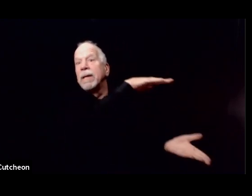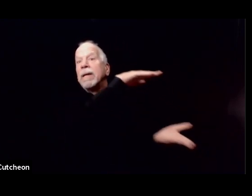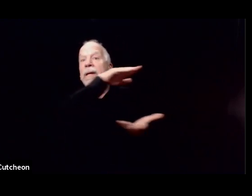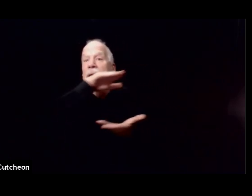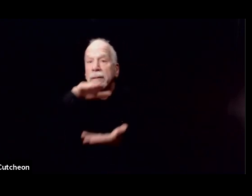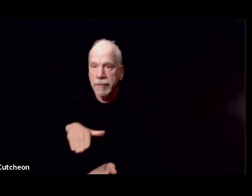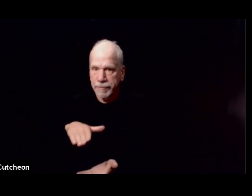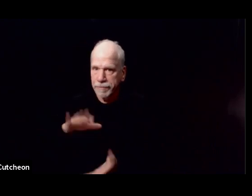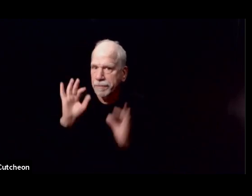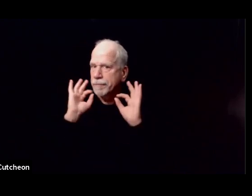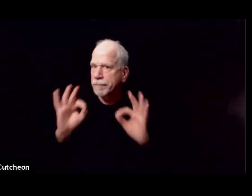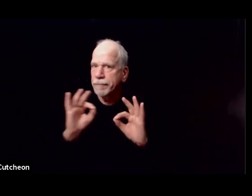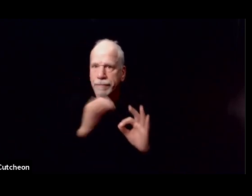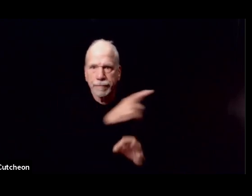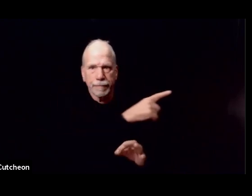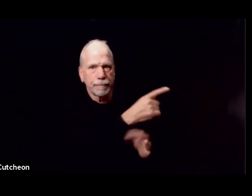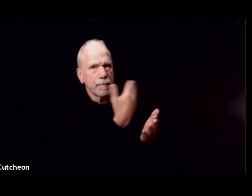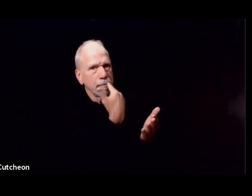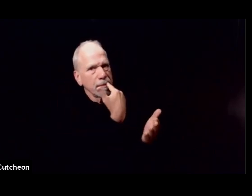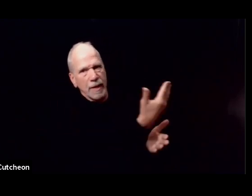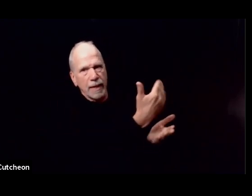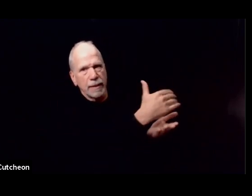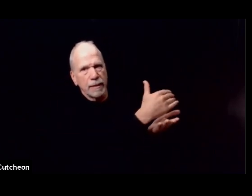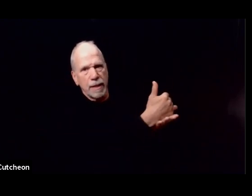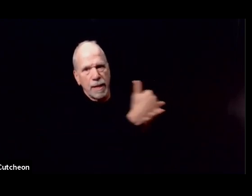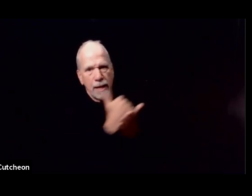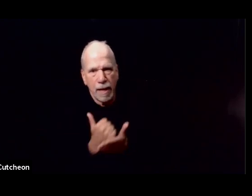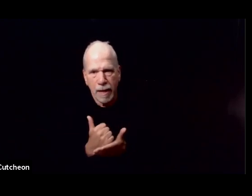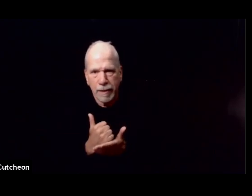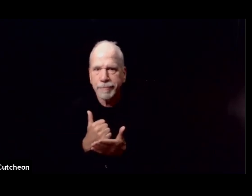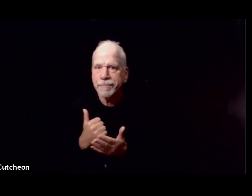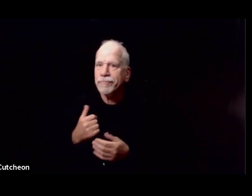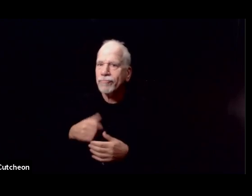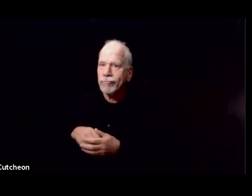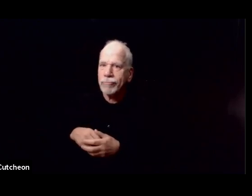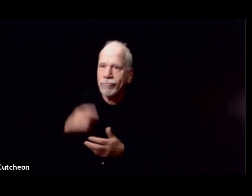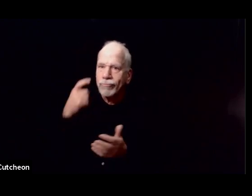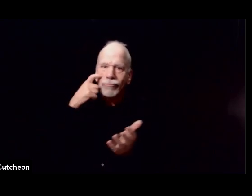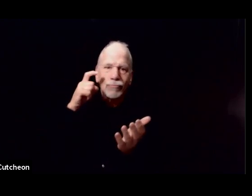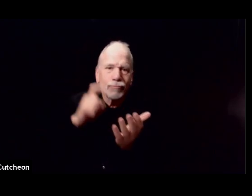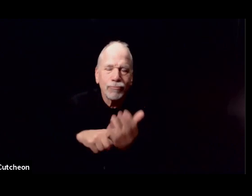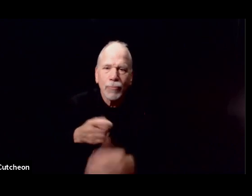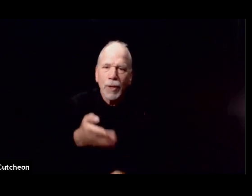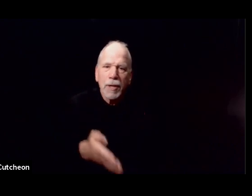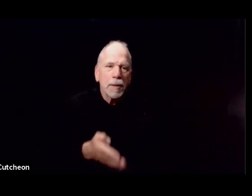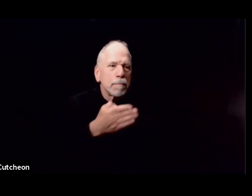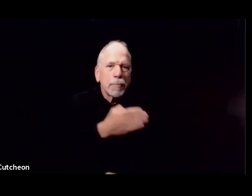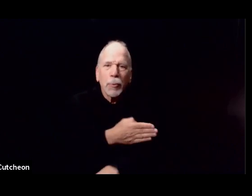which will be very helpful. We continue to see some improvement in masks and other supply delivery to the hospitals directly so our situation there continues to improve somewhat.